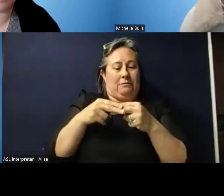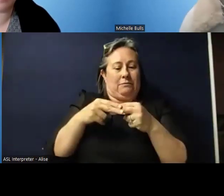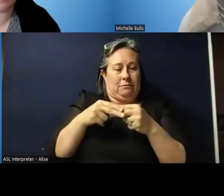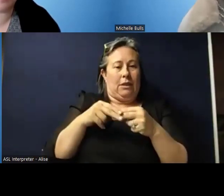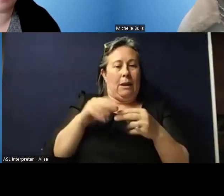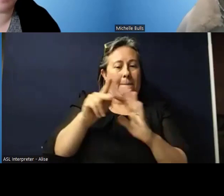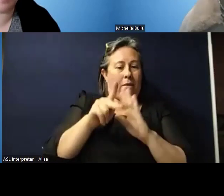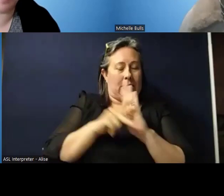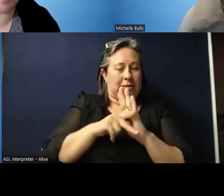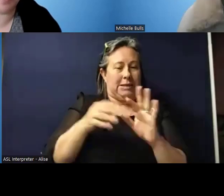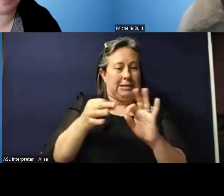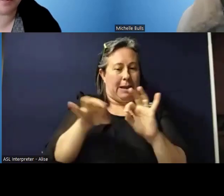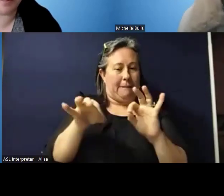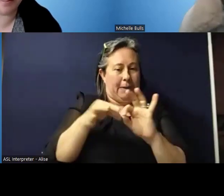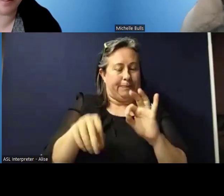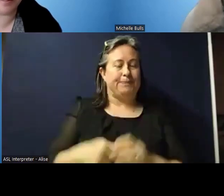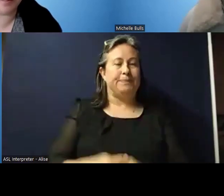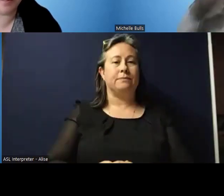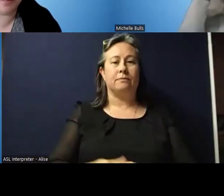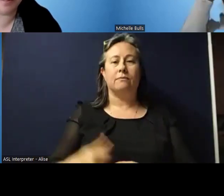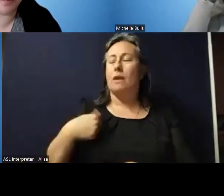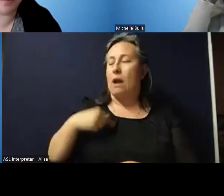Kristin Ta: We'll make sure that's correct everywhere.